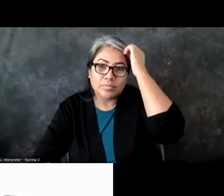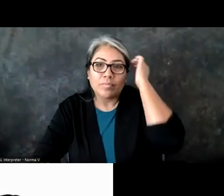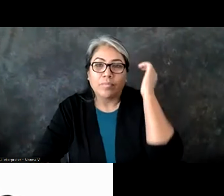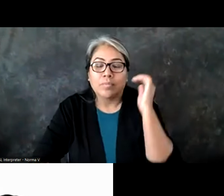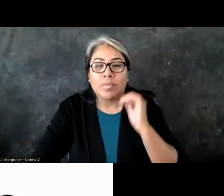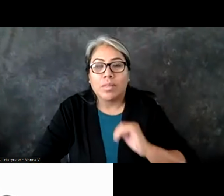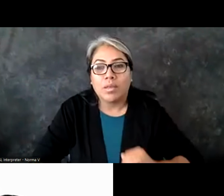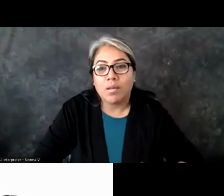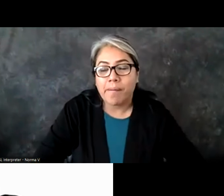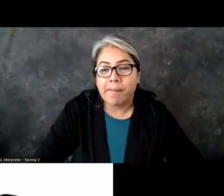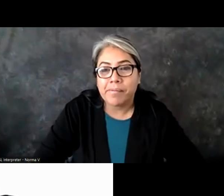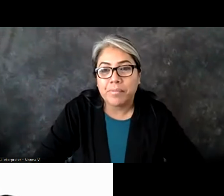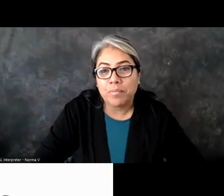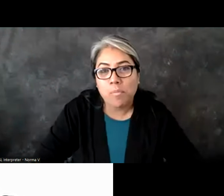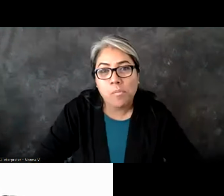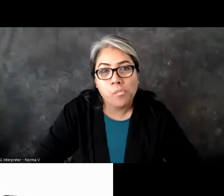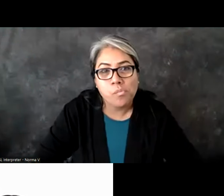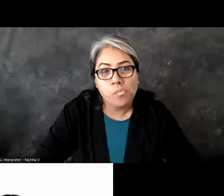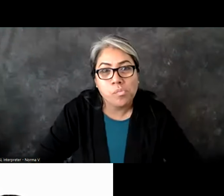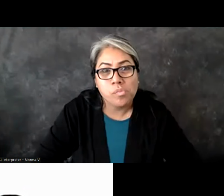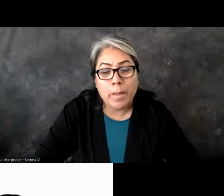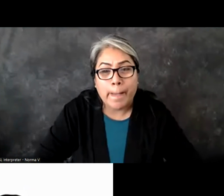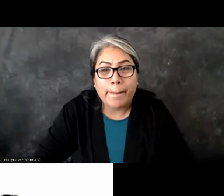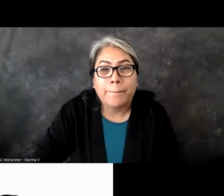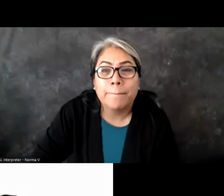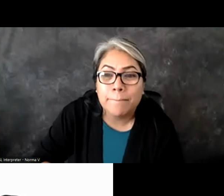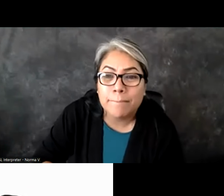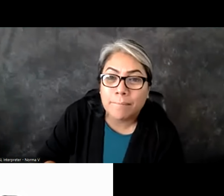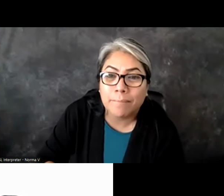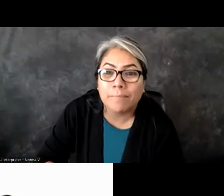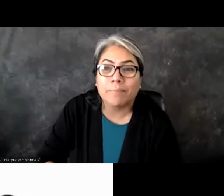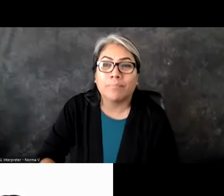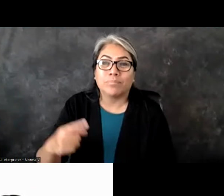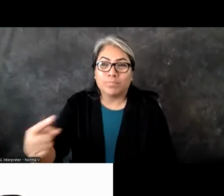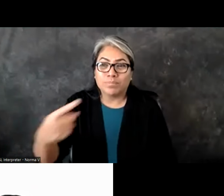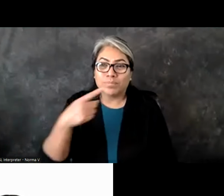» There are many ways. And one thing that you can do is